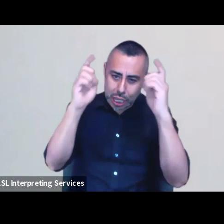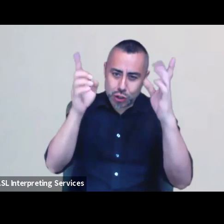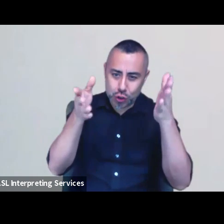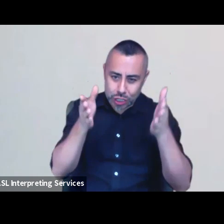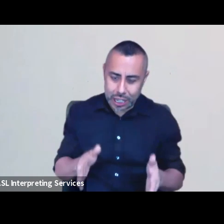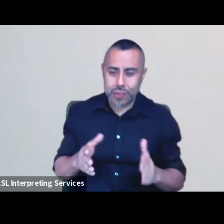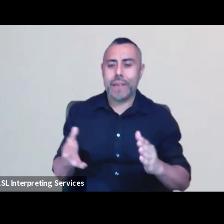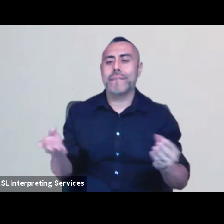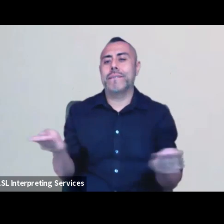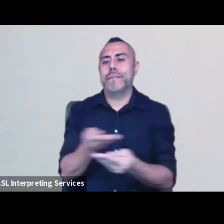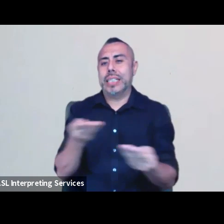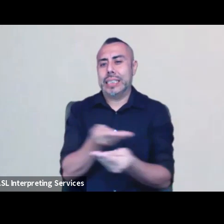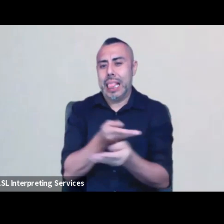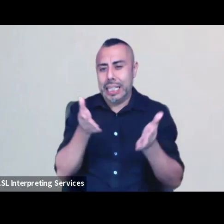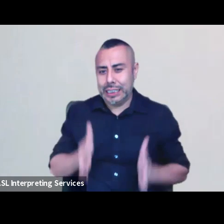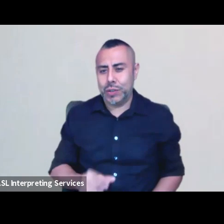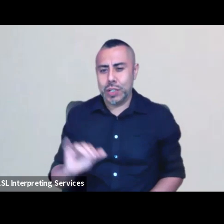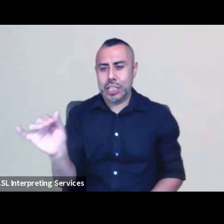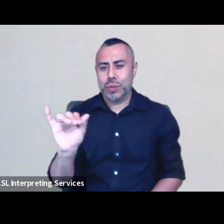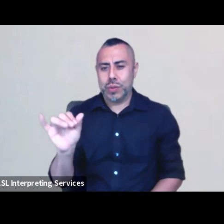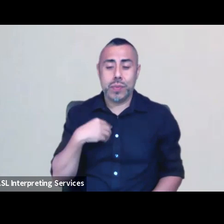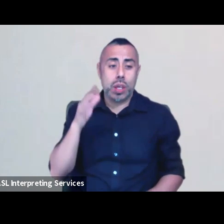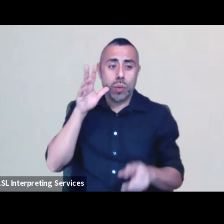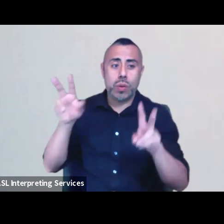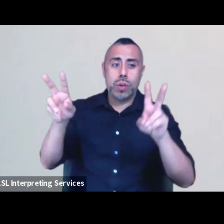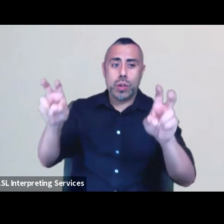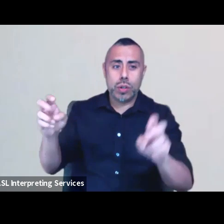I wanna start with a quote from Grace Lee Boggs,